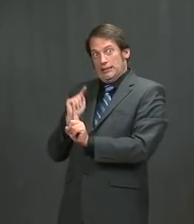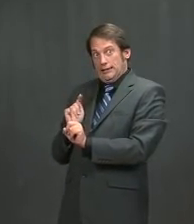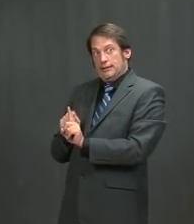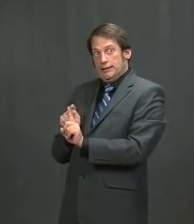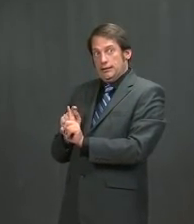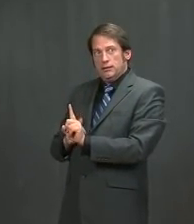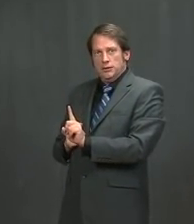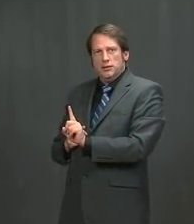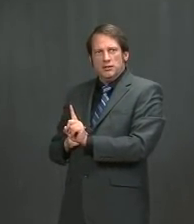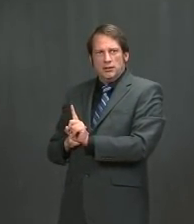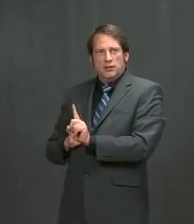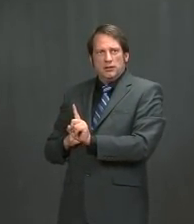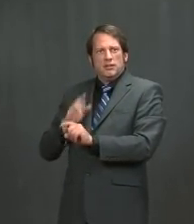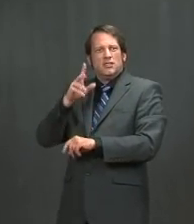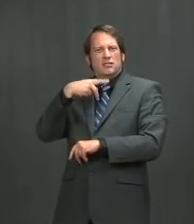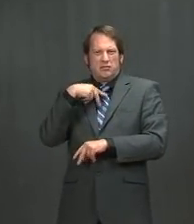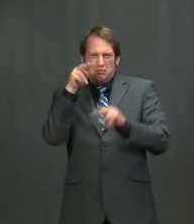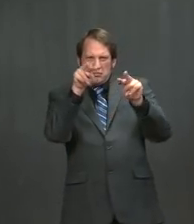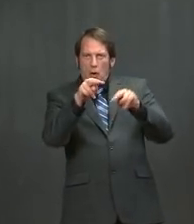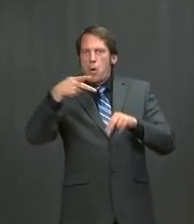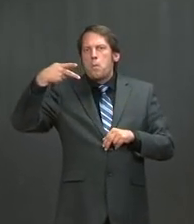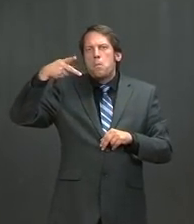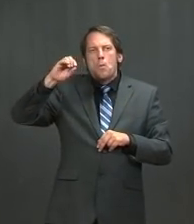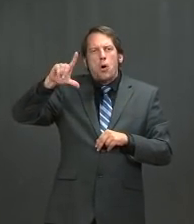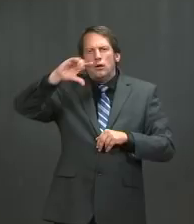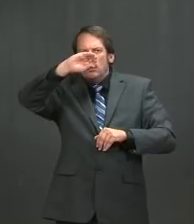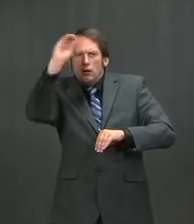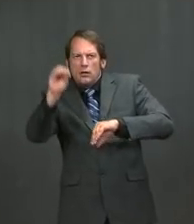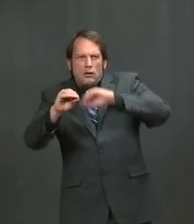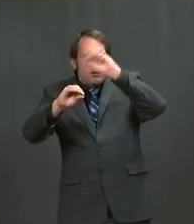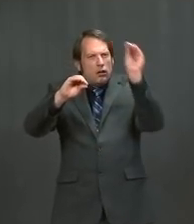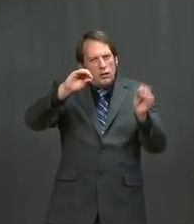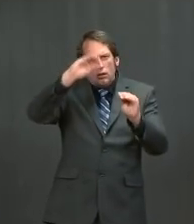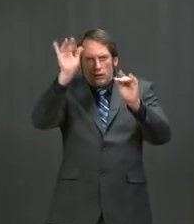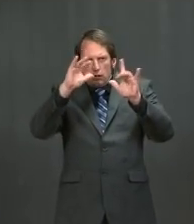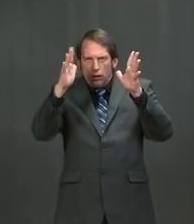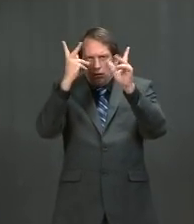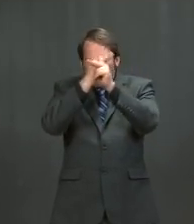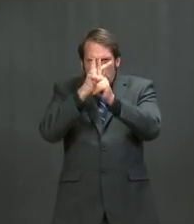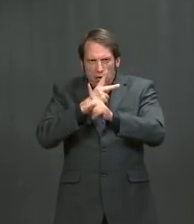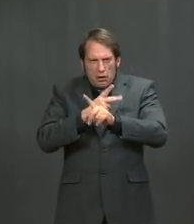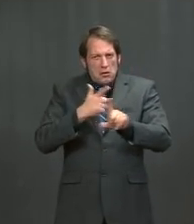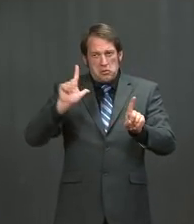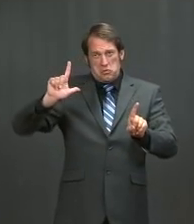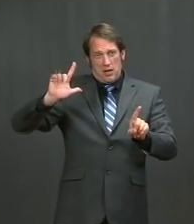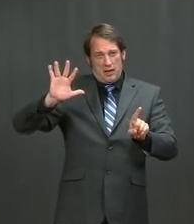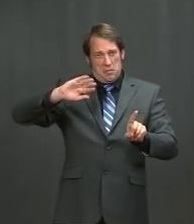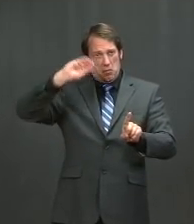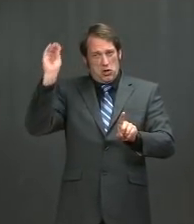that 25 percent of Americans -- only 25 percent -- approve of the way that the President is handling the situation at the border